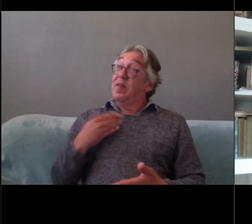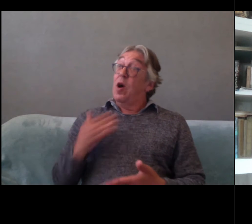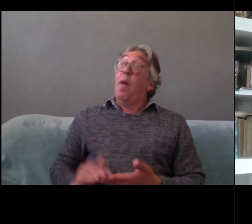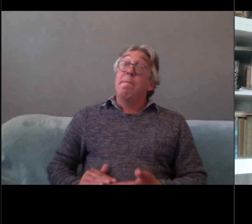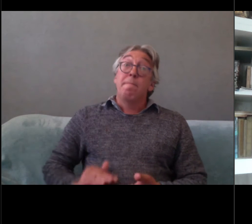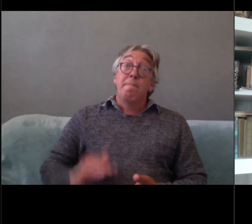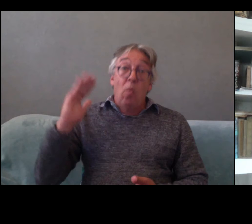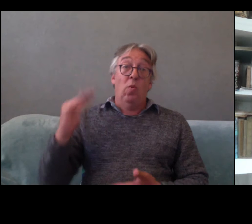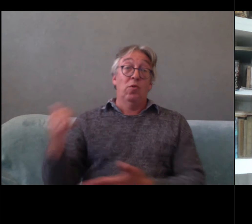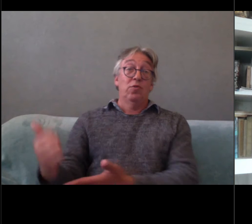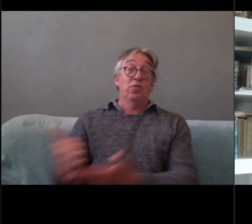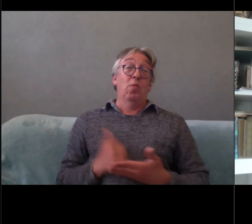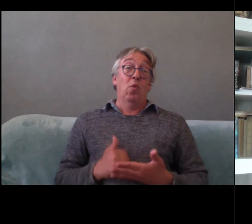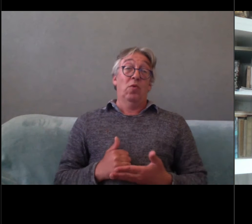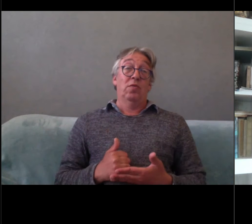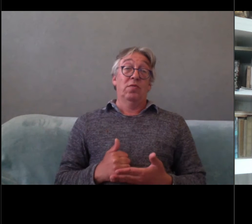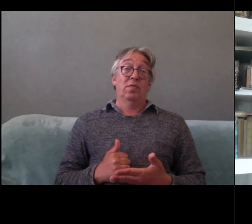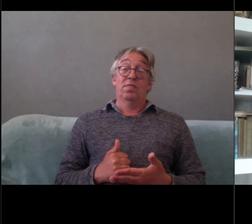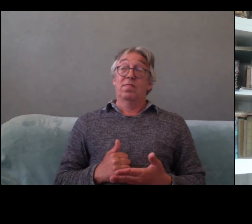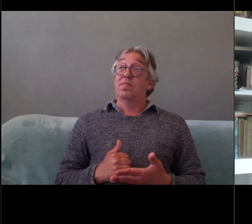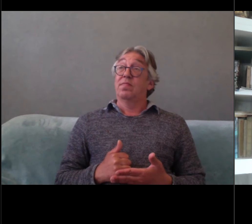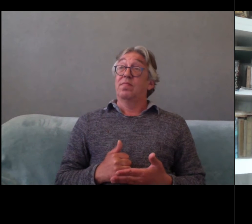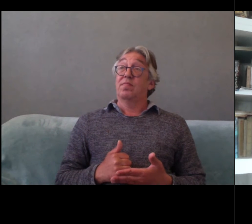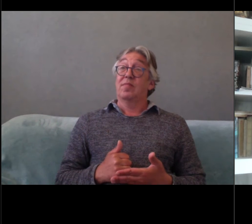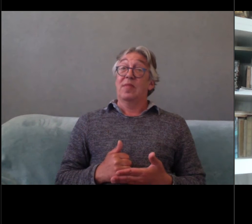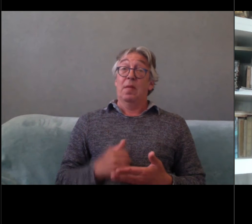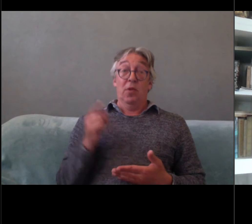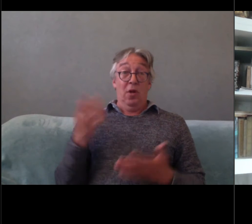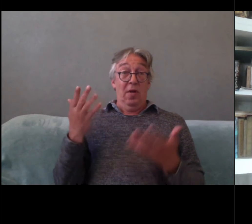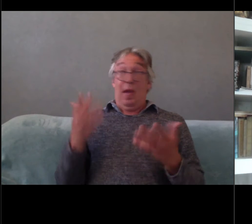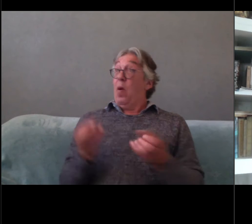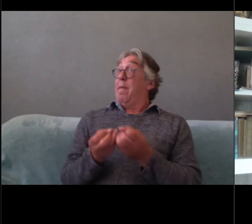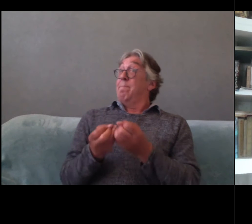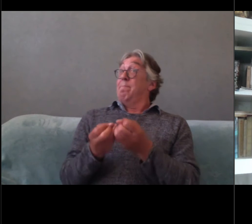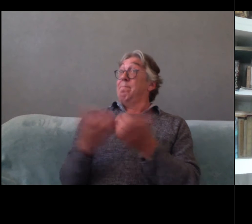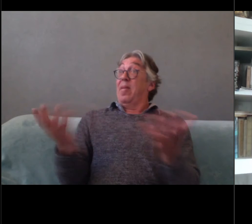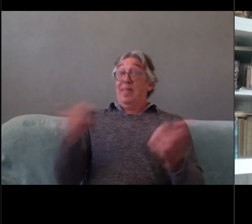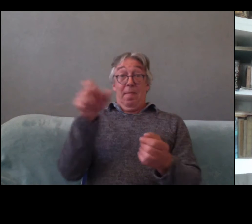where many people without disabilities are looking for a job.